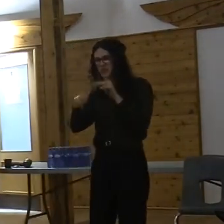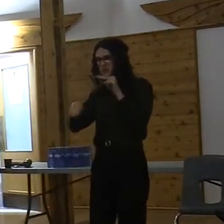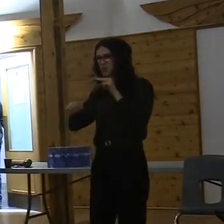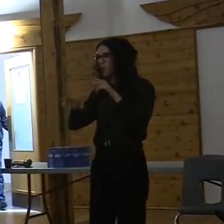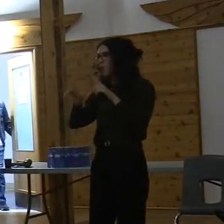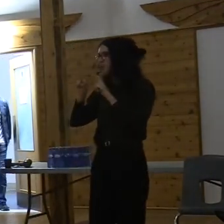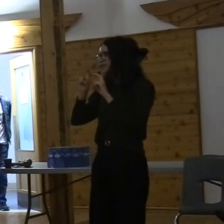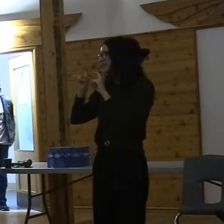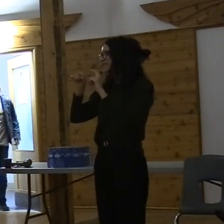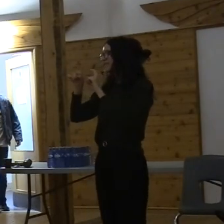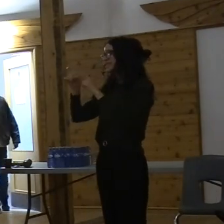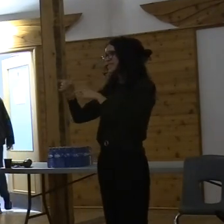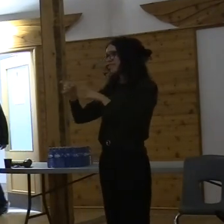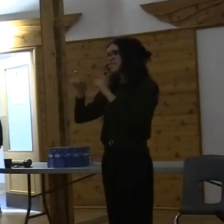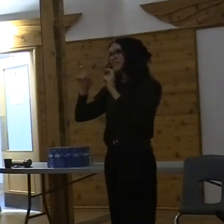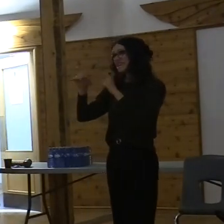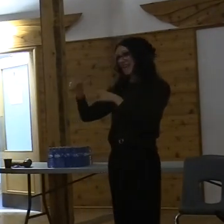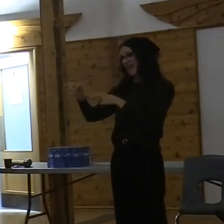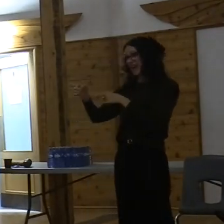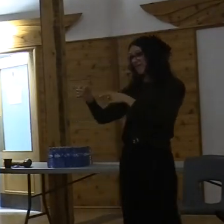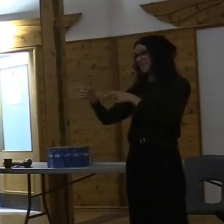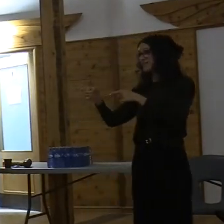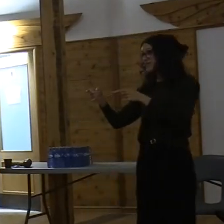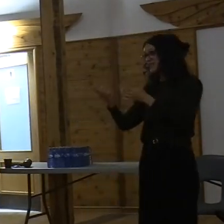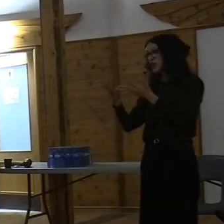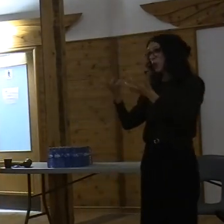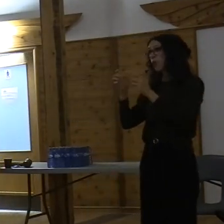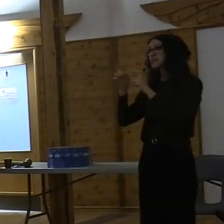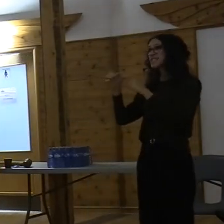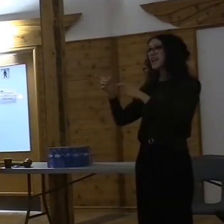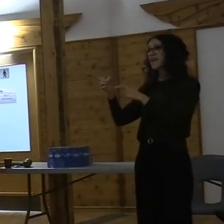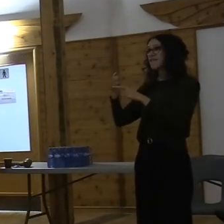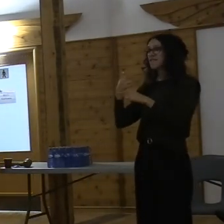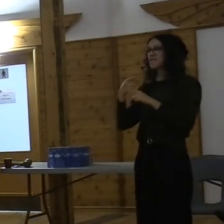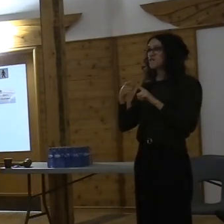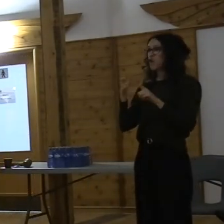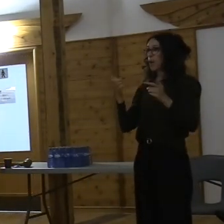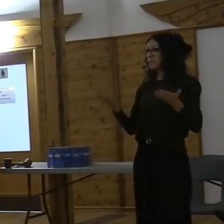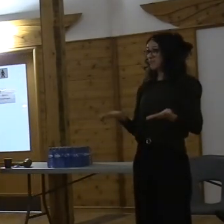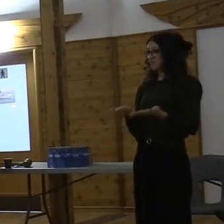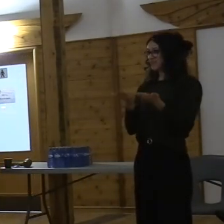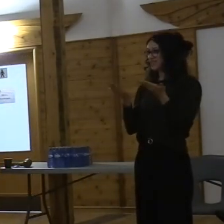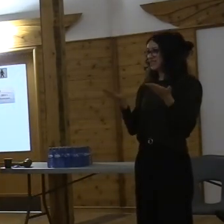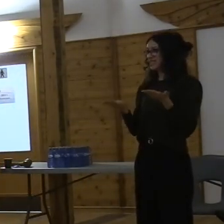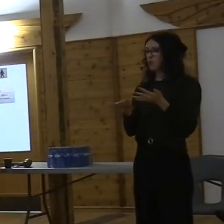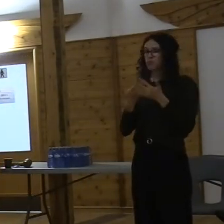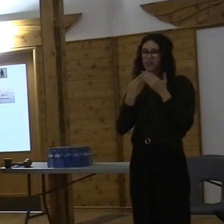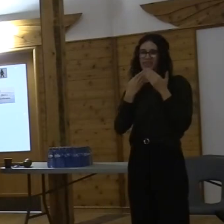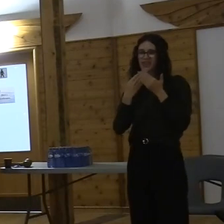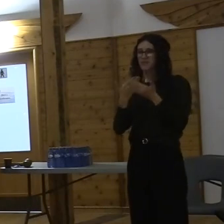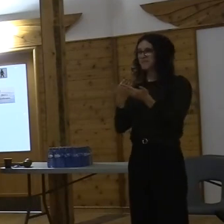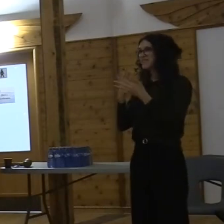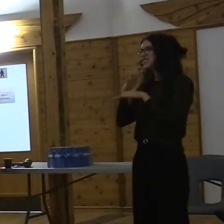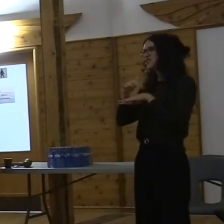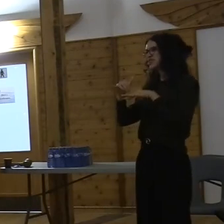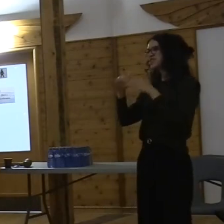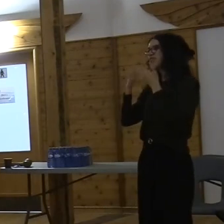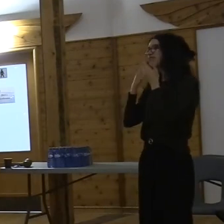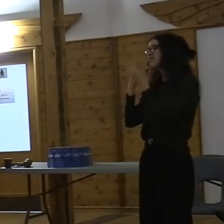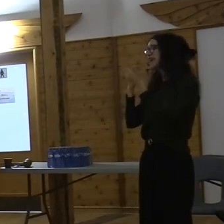to that rope and I want to pass you this gift from us. Miigwech and when you're done